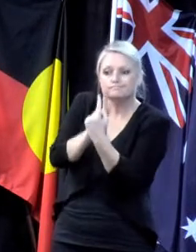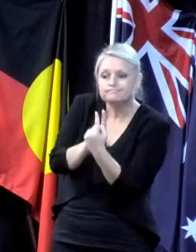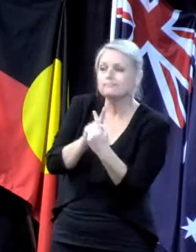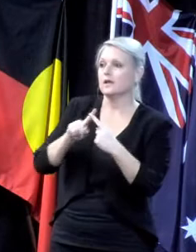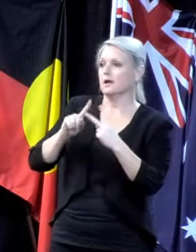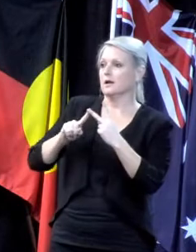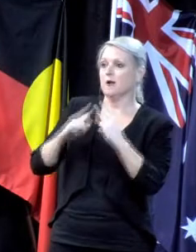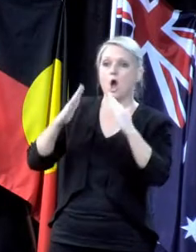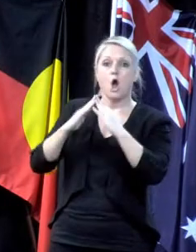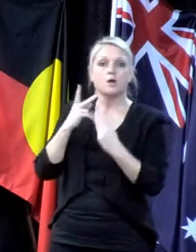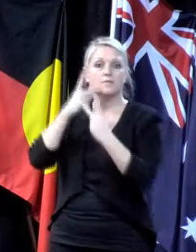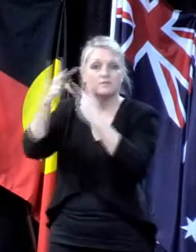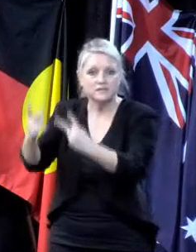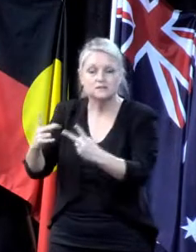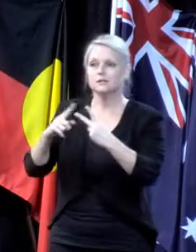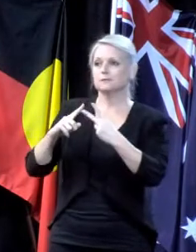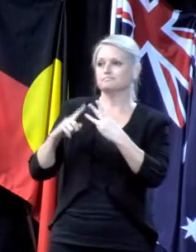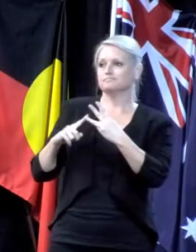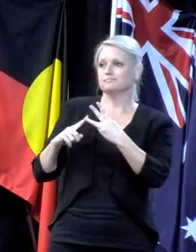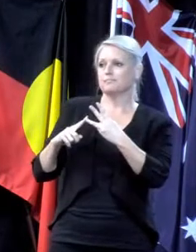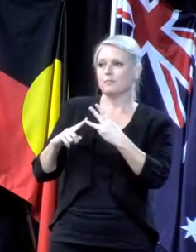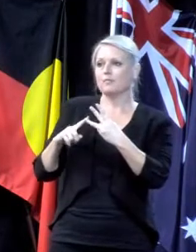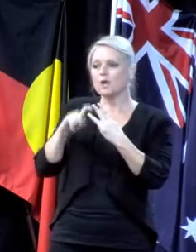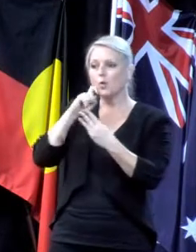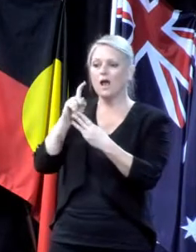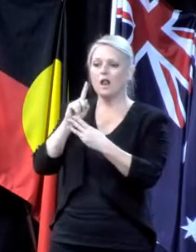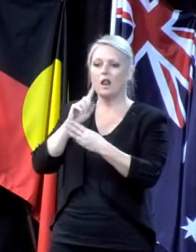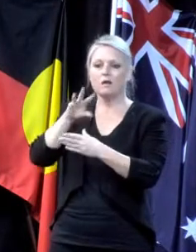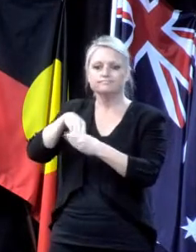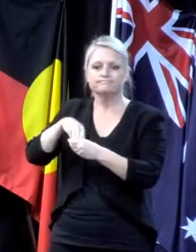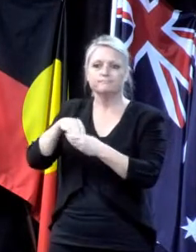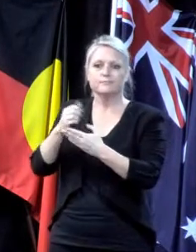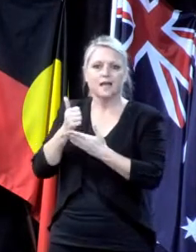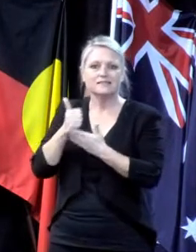She will also assist with activities.